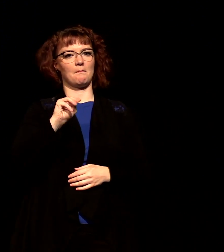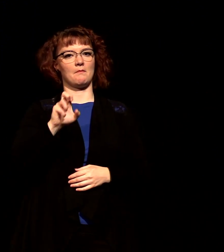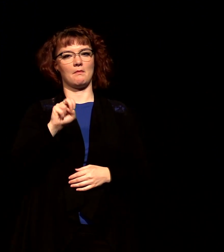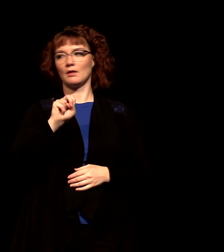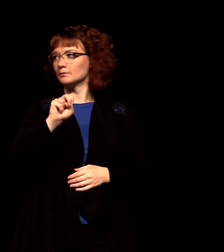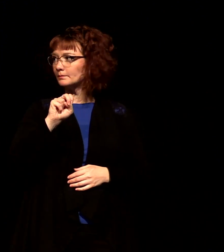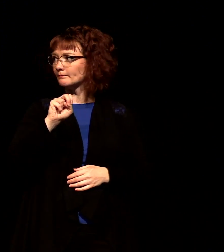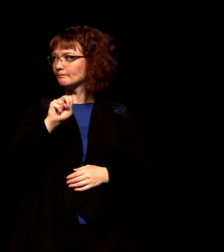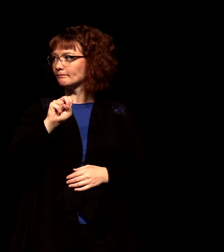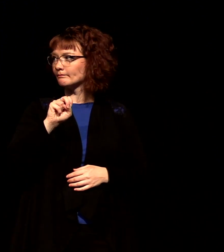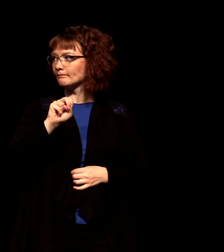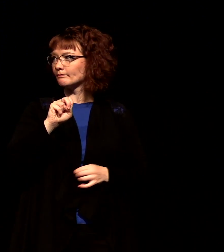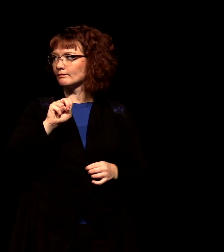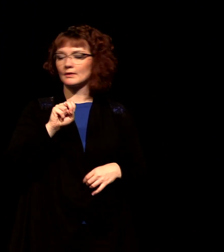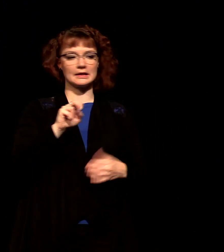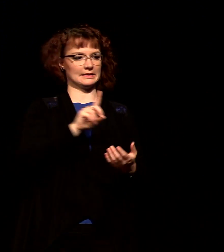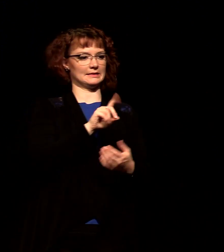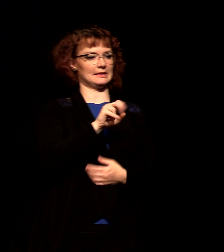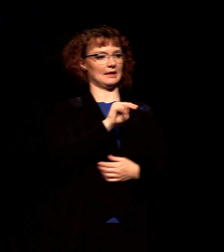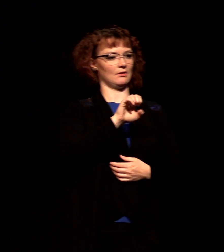those people, when you read the book of Daniel, that's what the